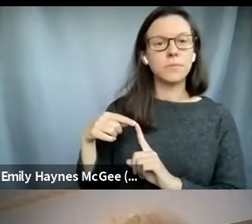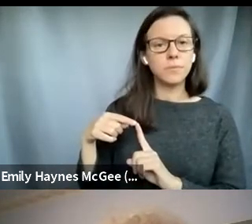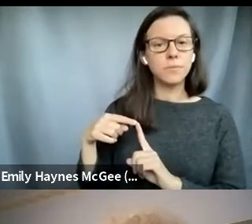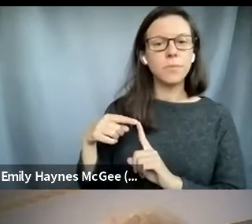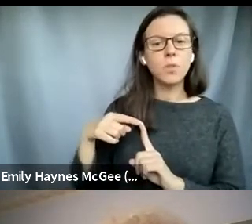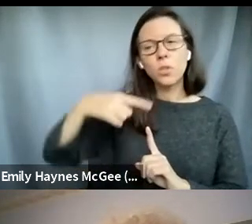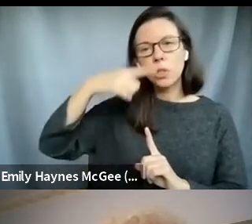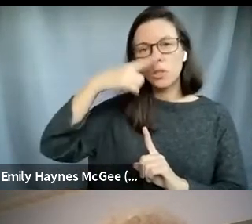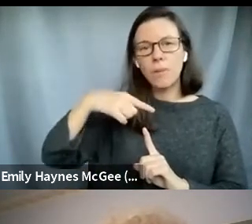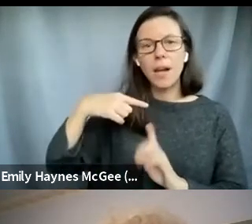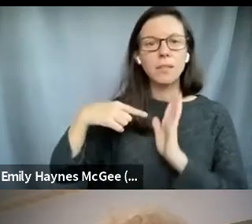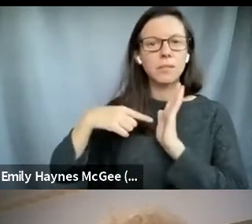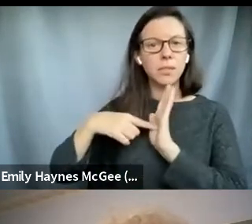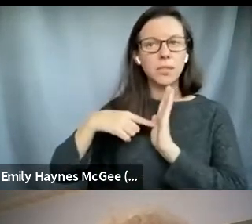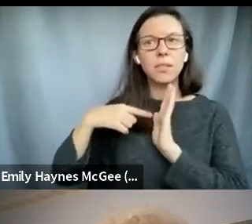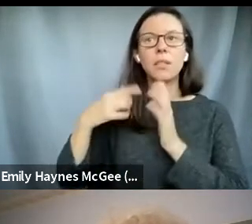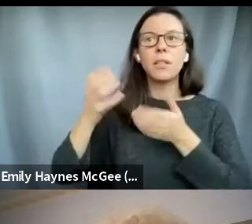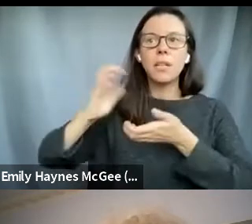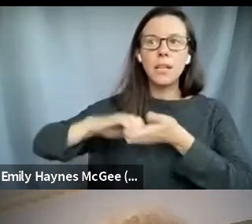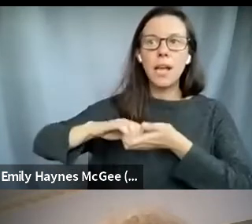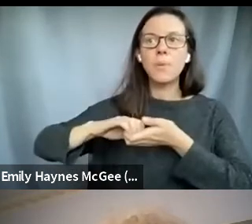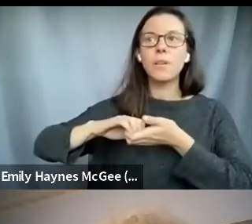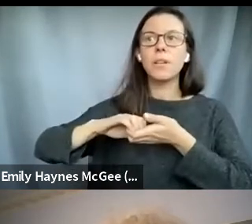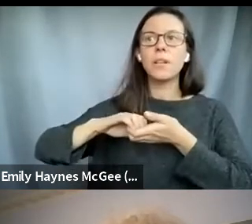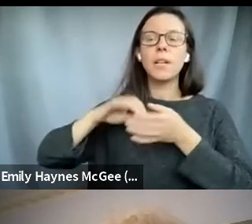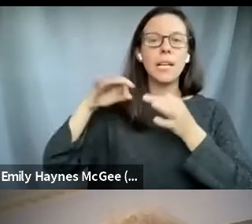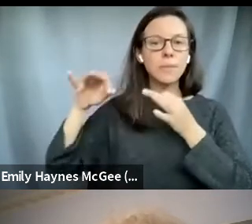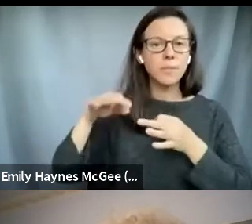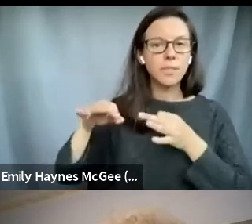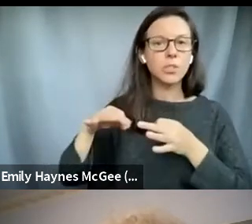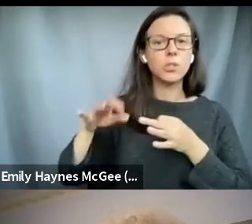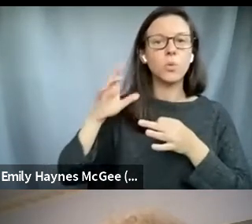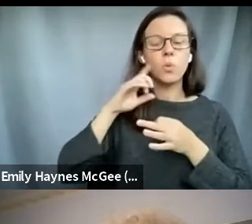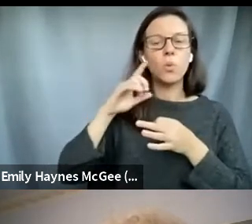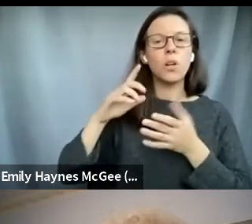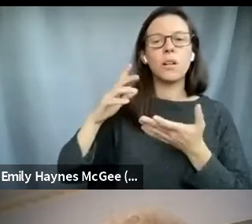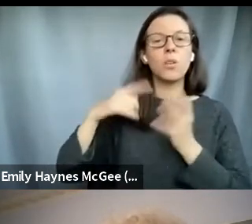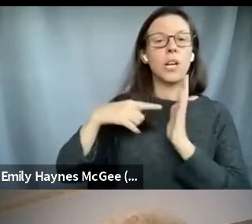art installation? Jan, I can't think of one, unfortunately.